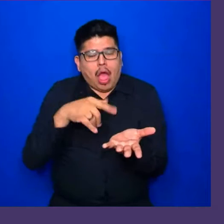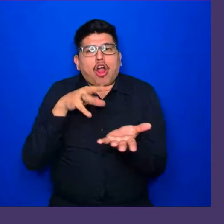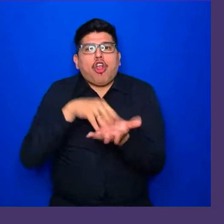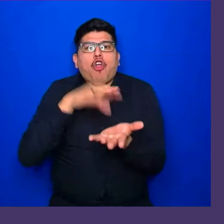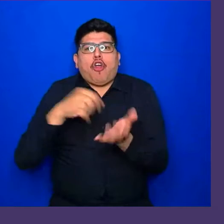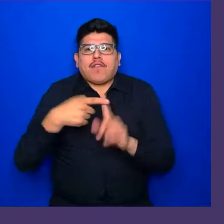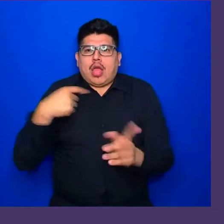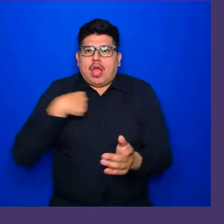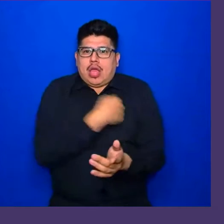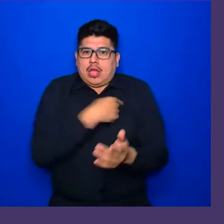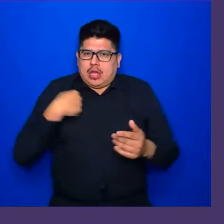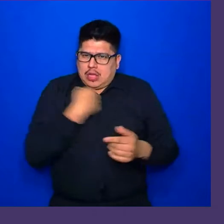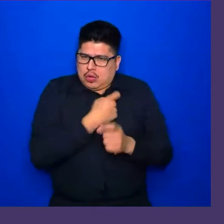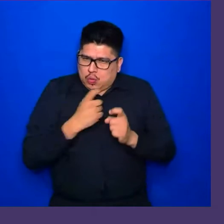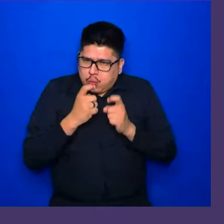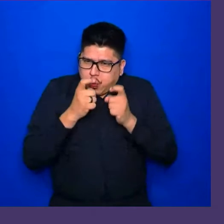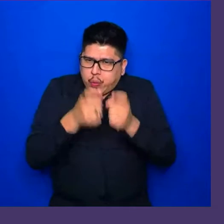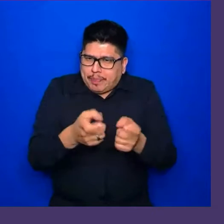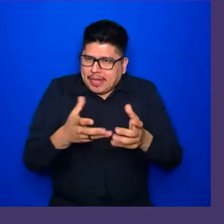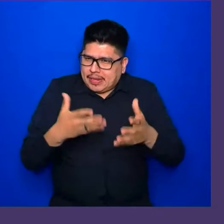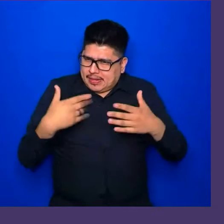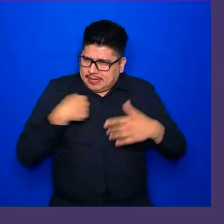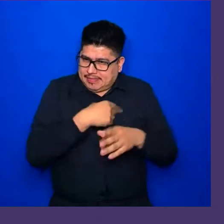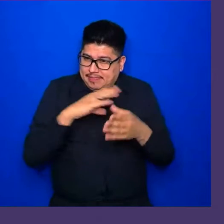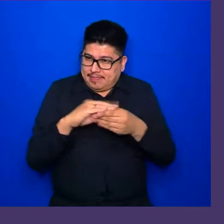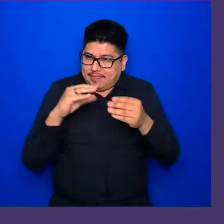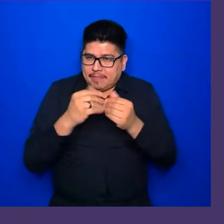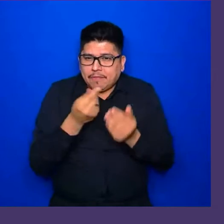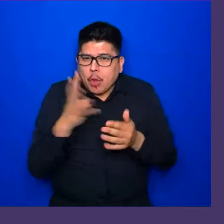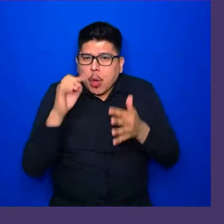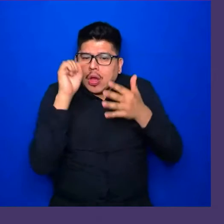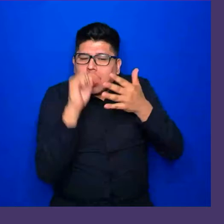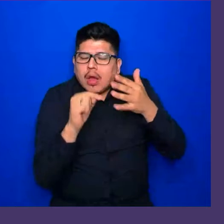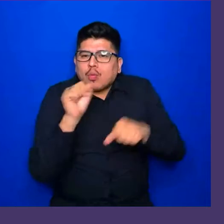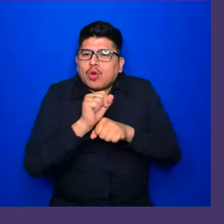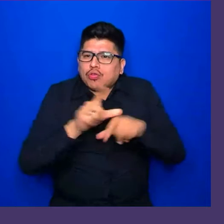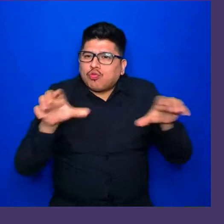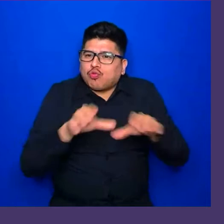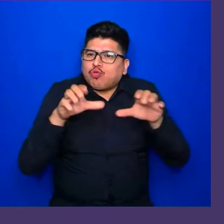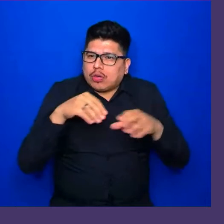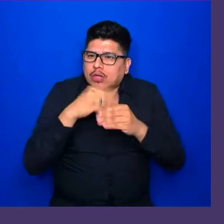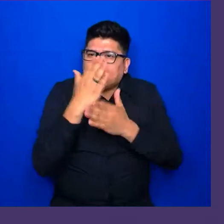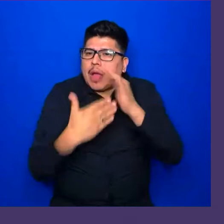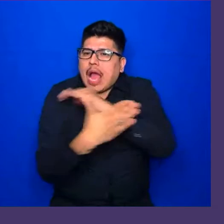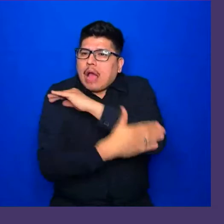about some of the work you've done in some countries related to democracy. As you're well aware,